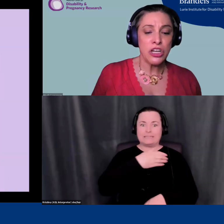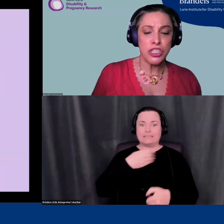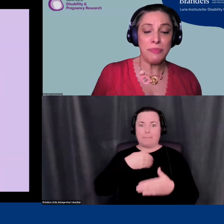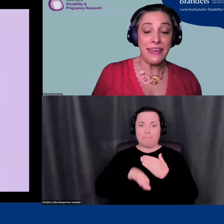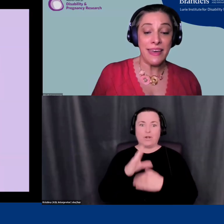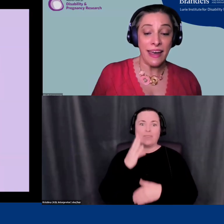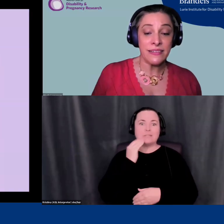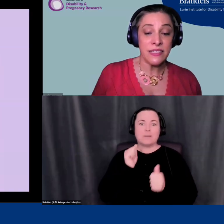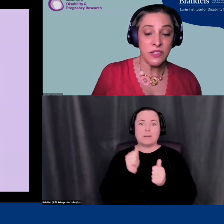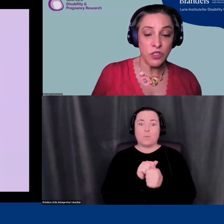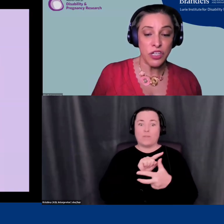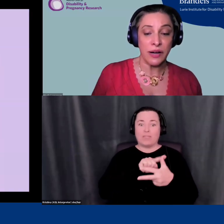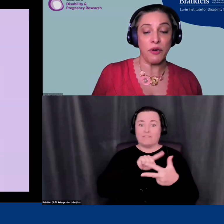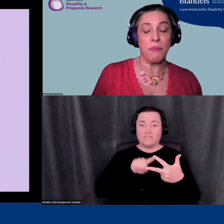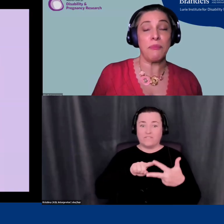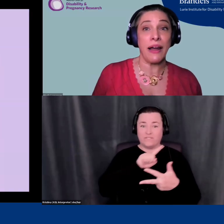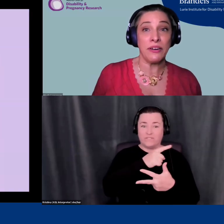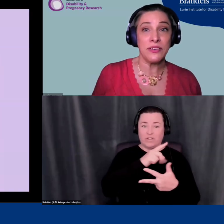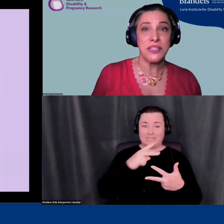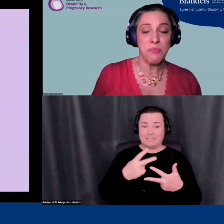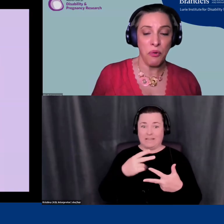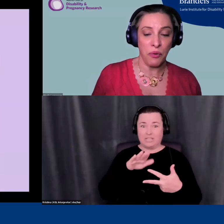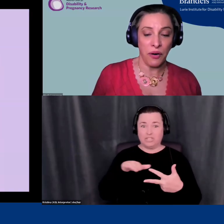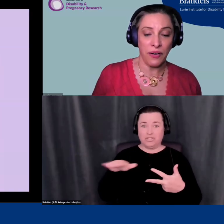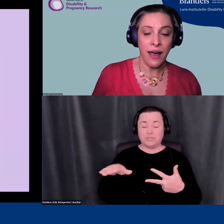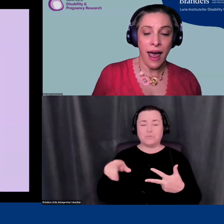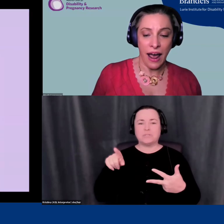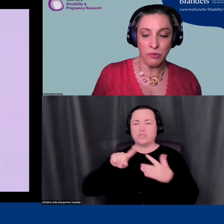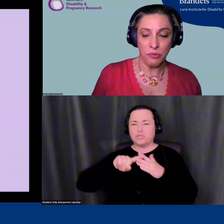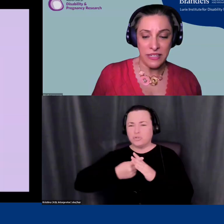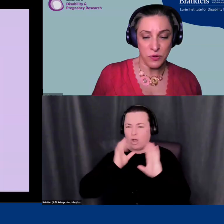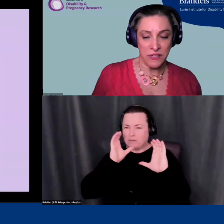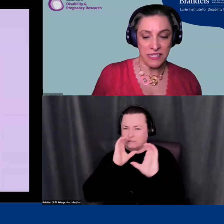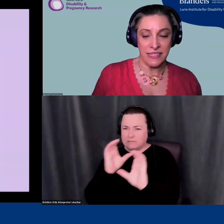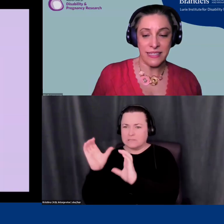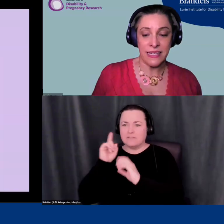she began searching for better support and resources.